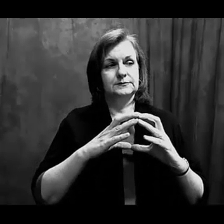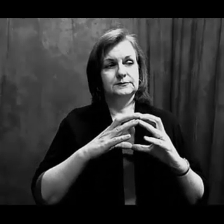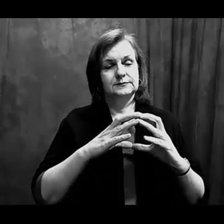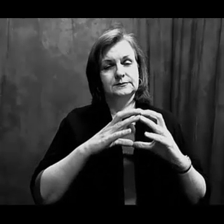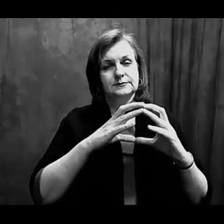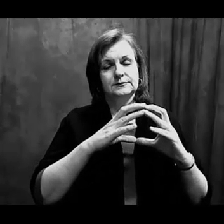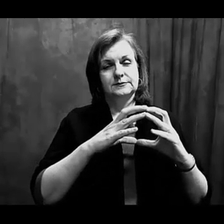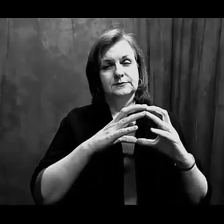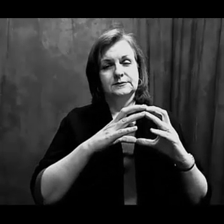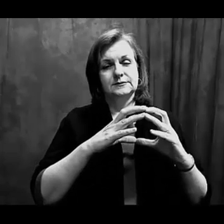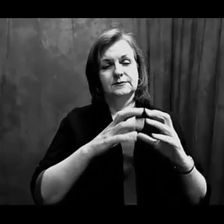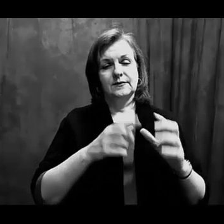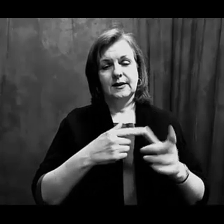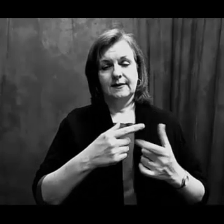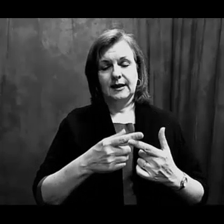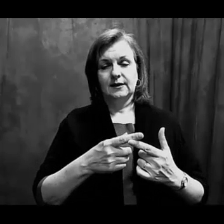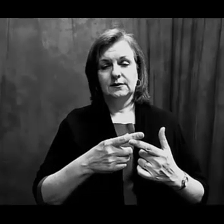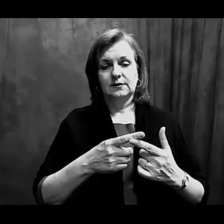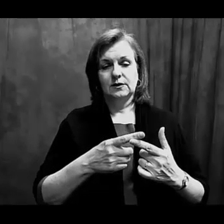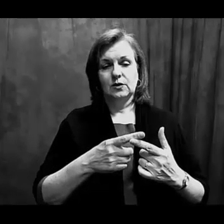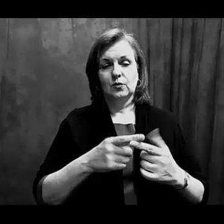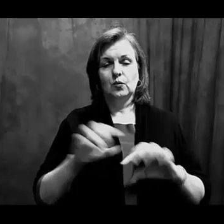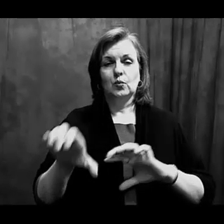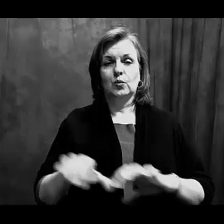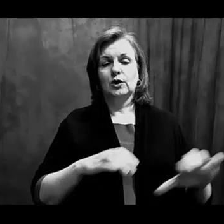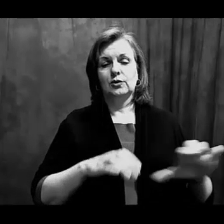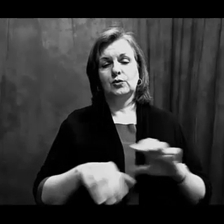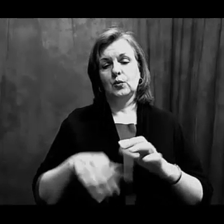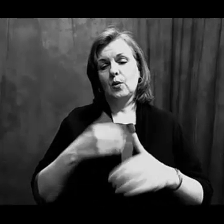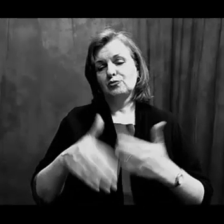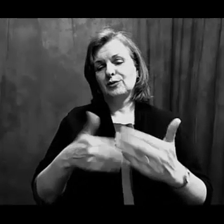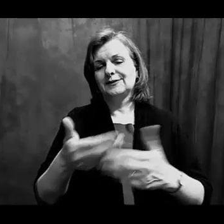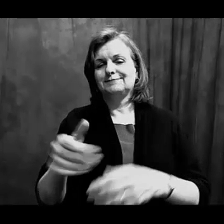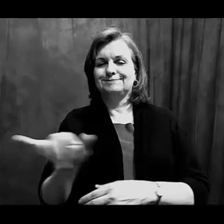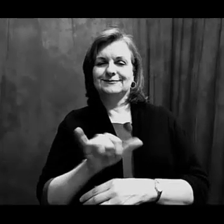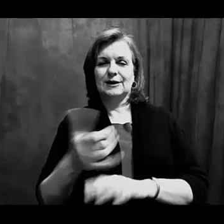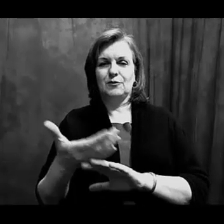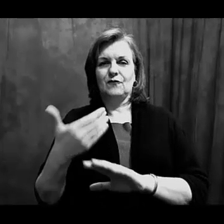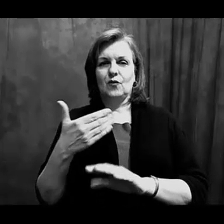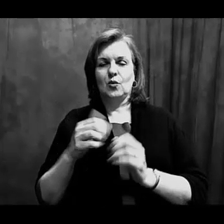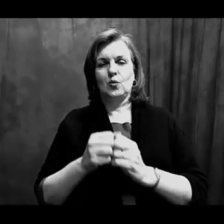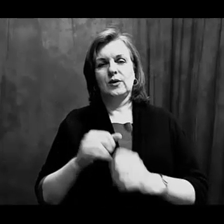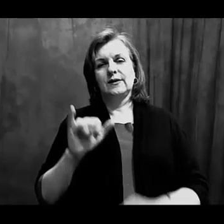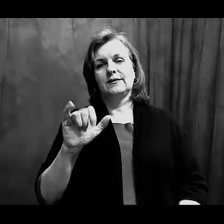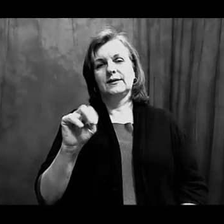and we're going to go through a process just like we did before of interphase